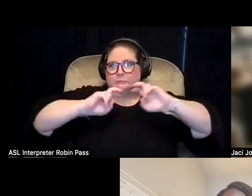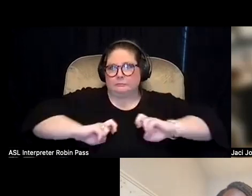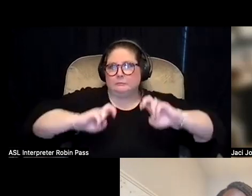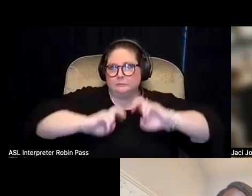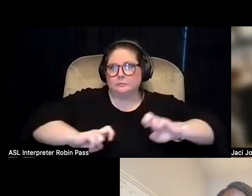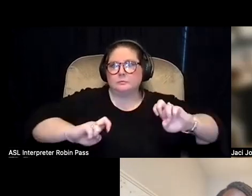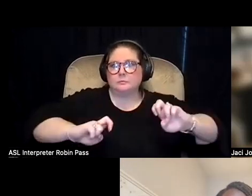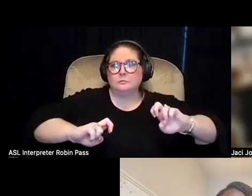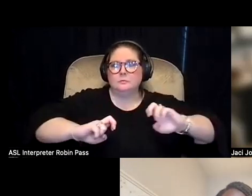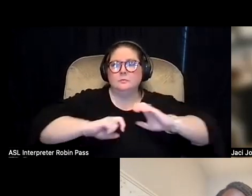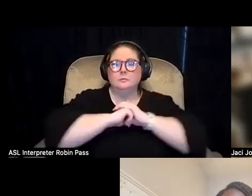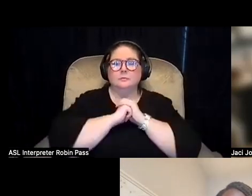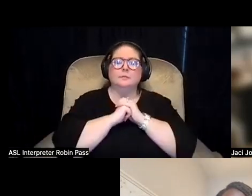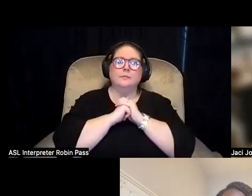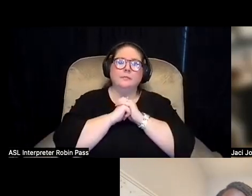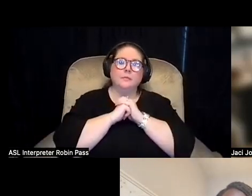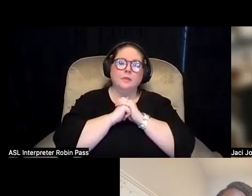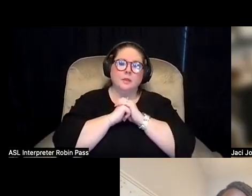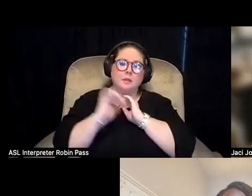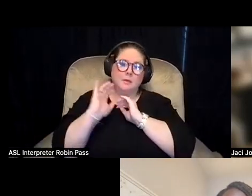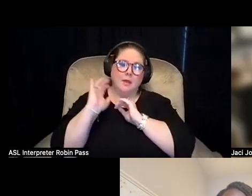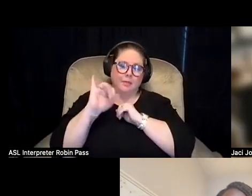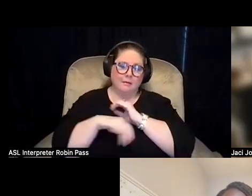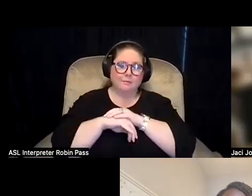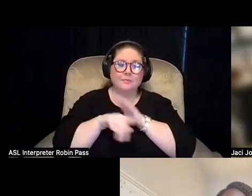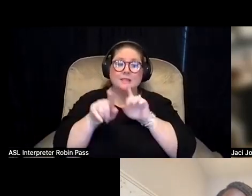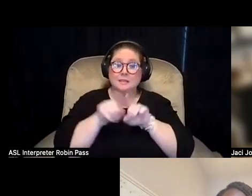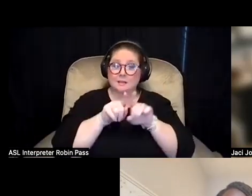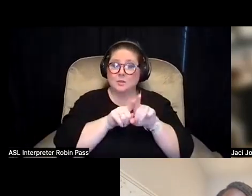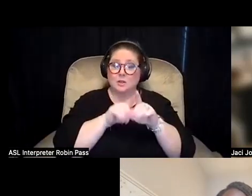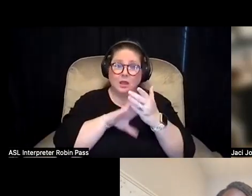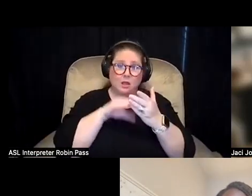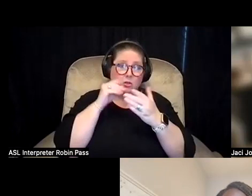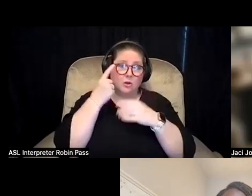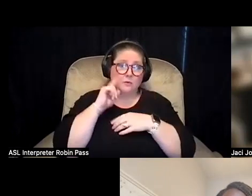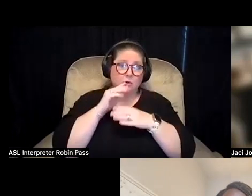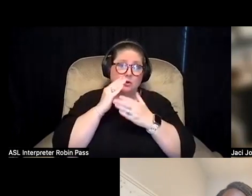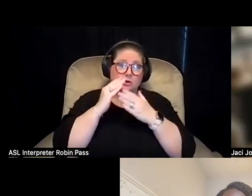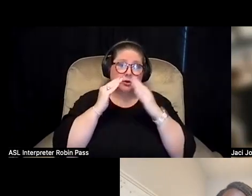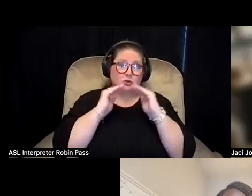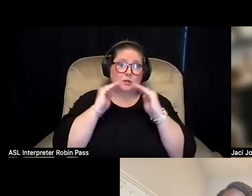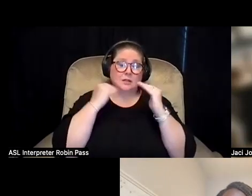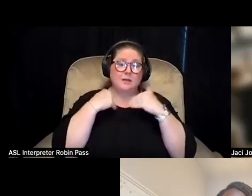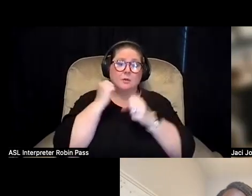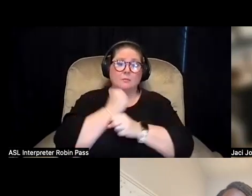behind it and similarly at learning for justice we have a publication called let's talk which is